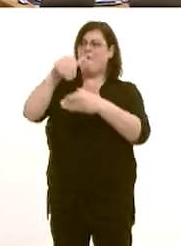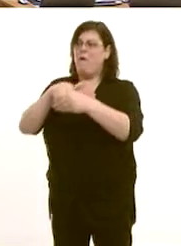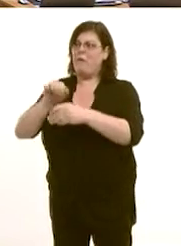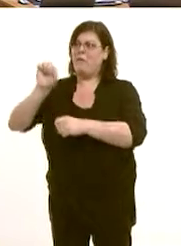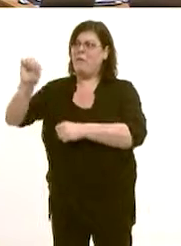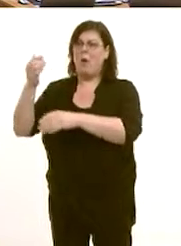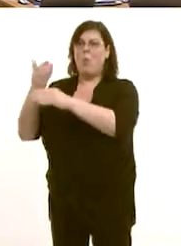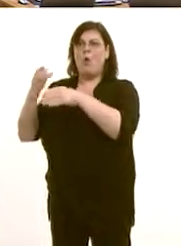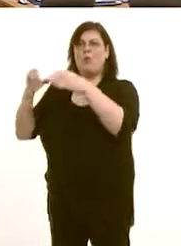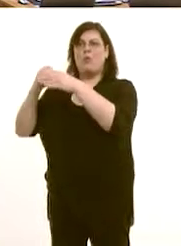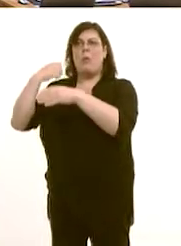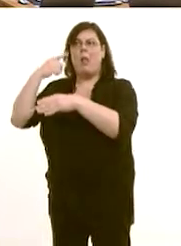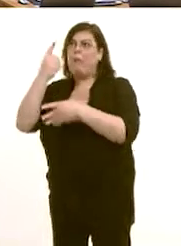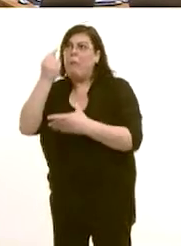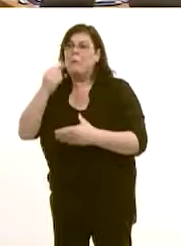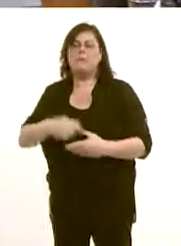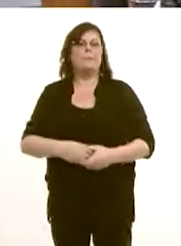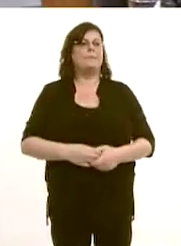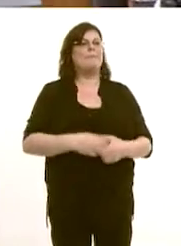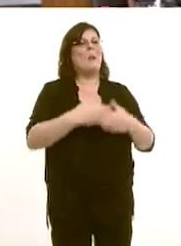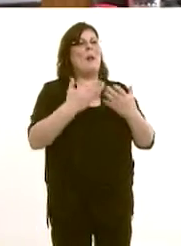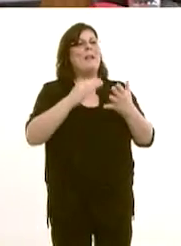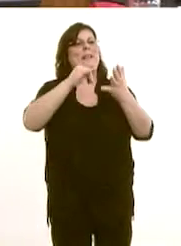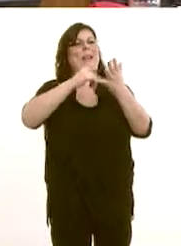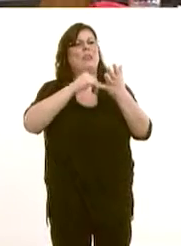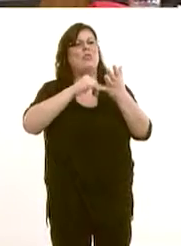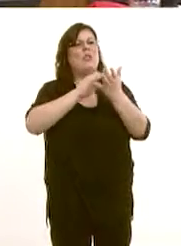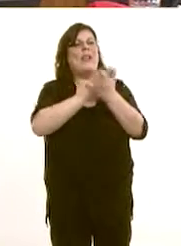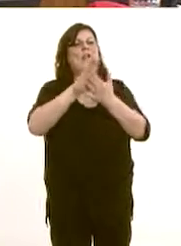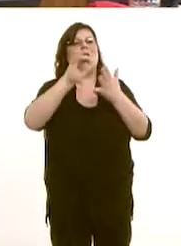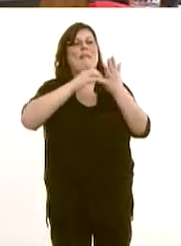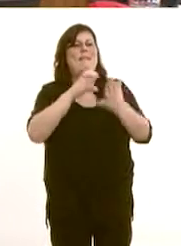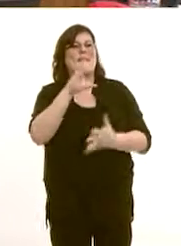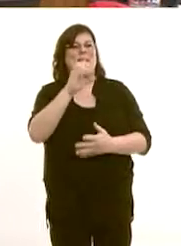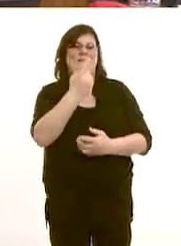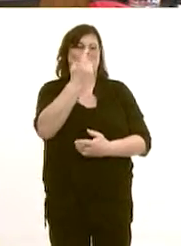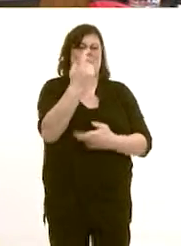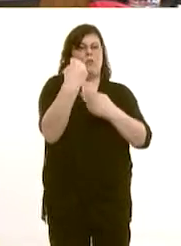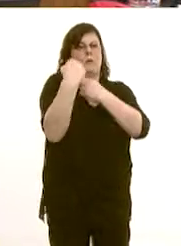Carwyn Jones: It’s the Health and Safety Executive that is responsible for safety in